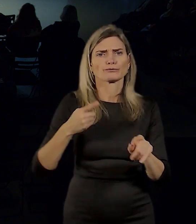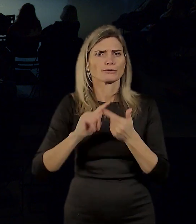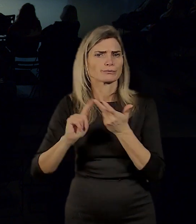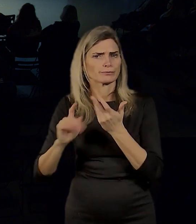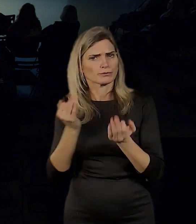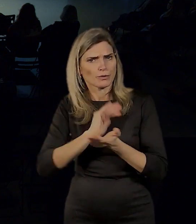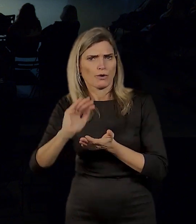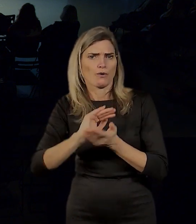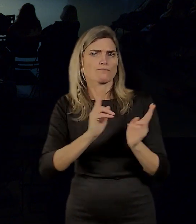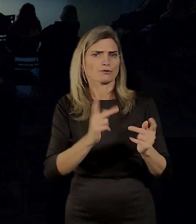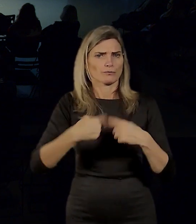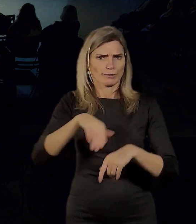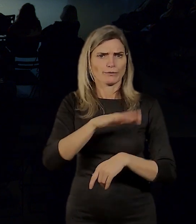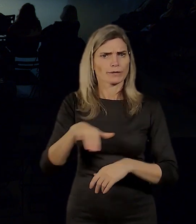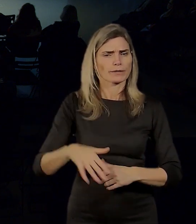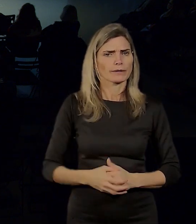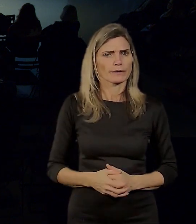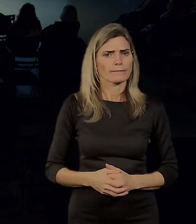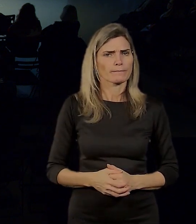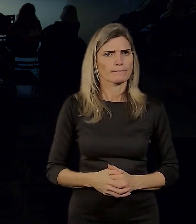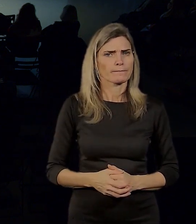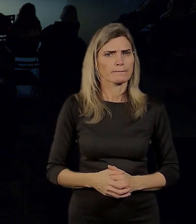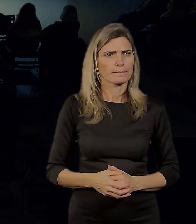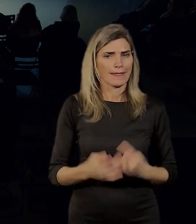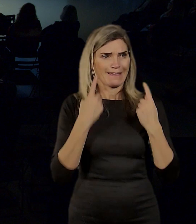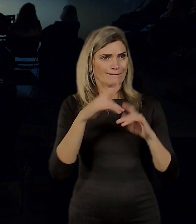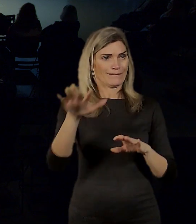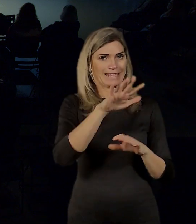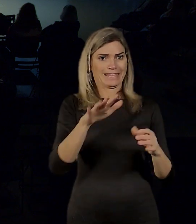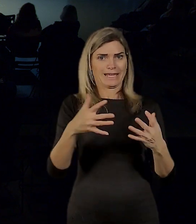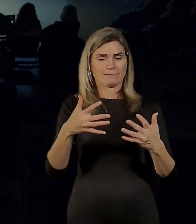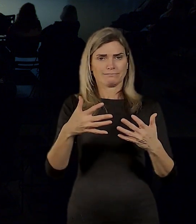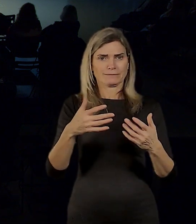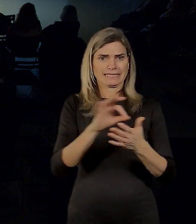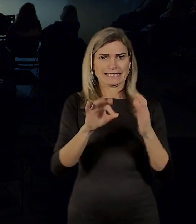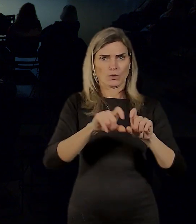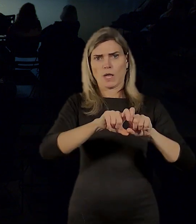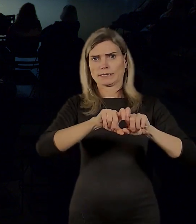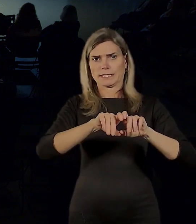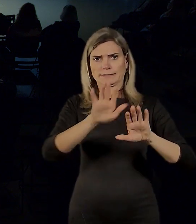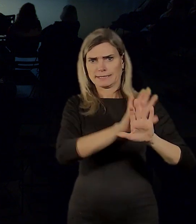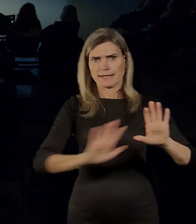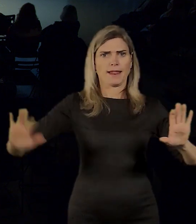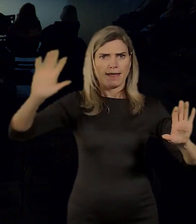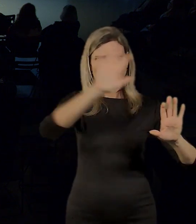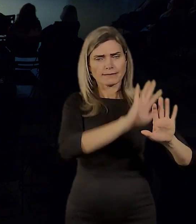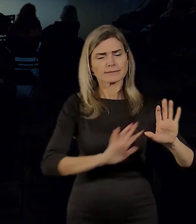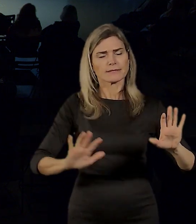These two milestones are separated by the lifting of the railway line. This means that you are looking at a variant of the short-term goal here.